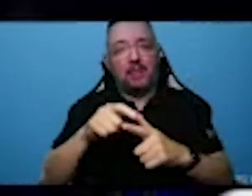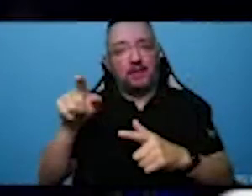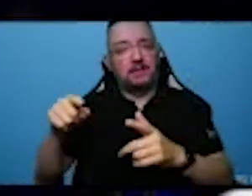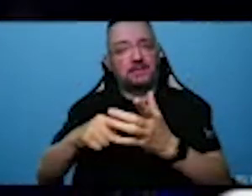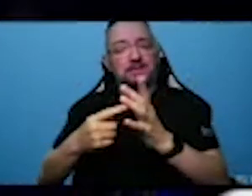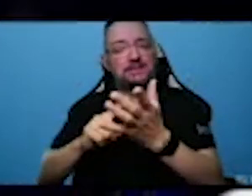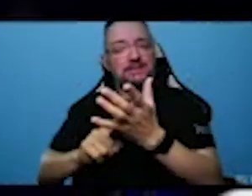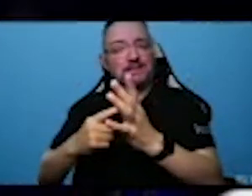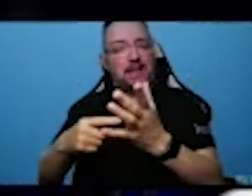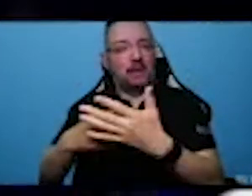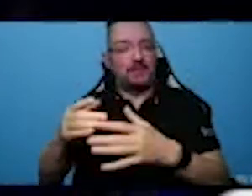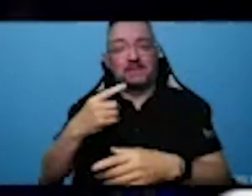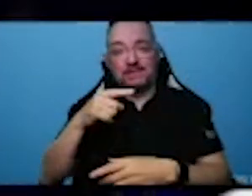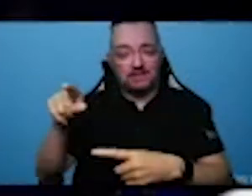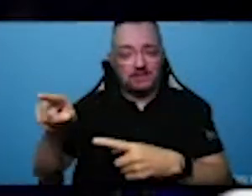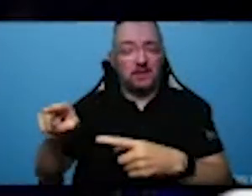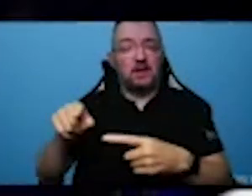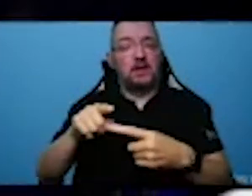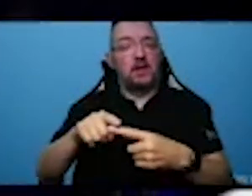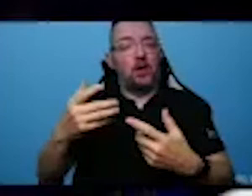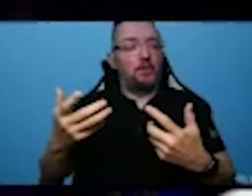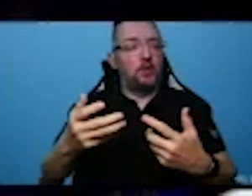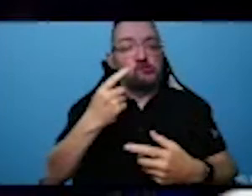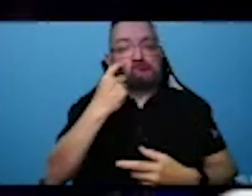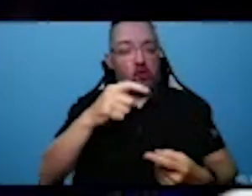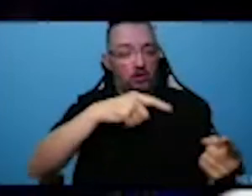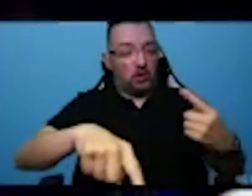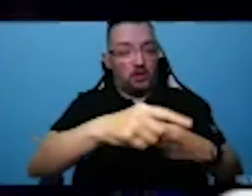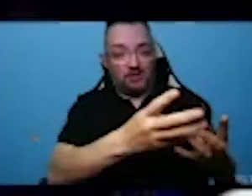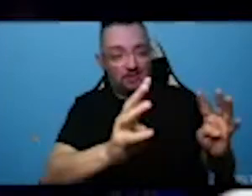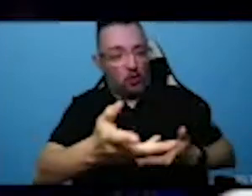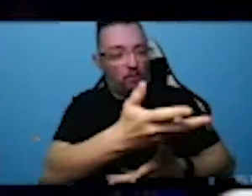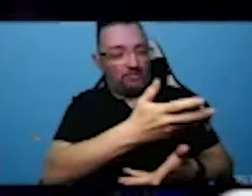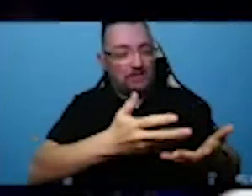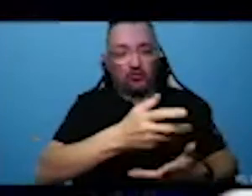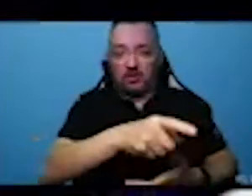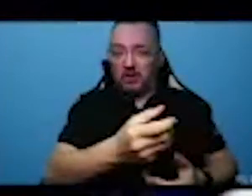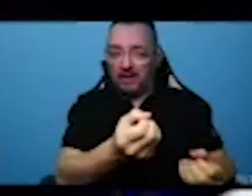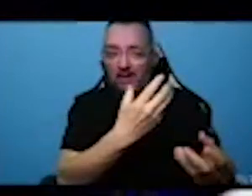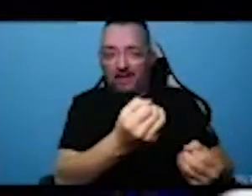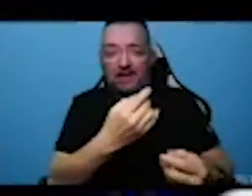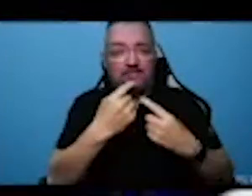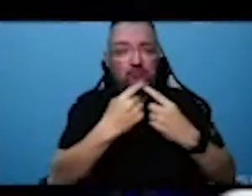with young people that I mentioned - that lived experience and the power of that